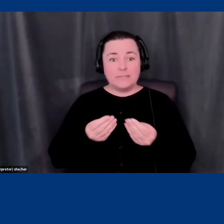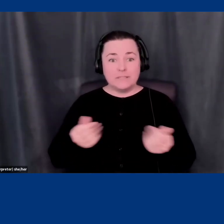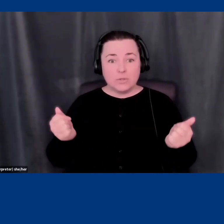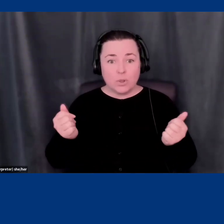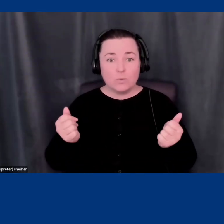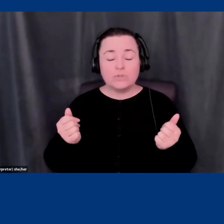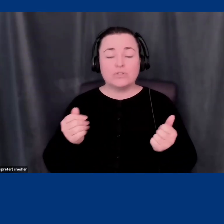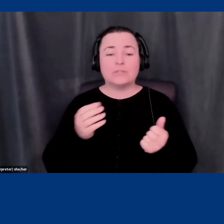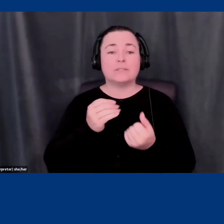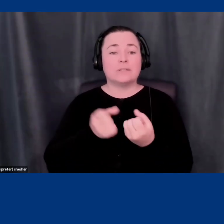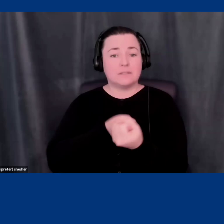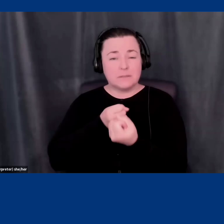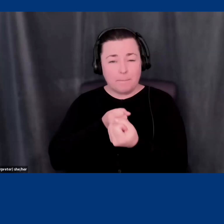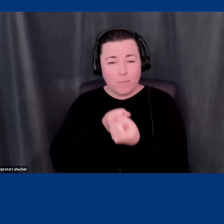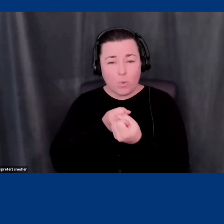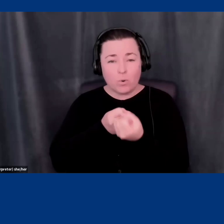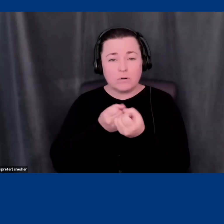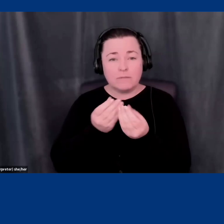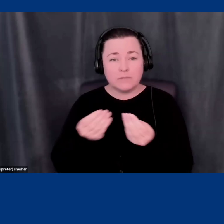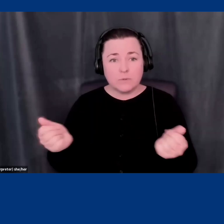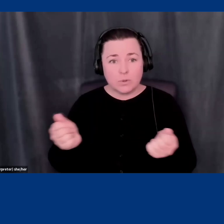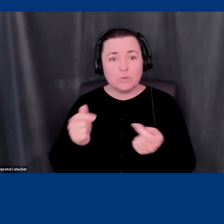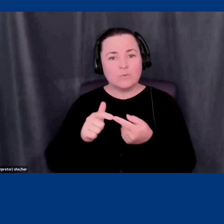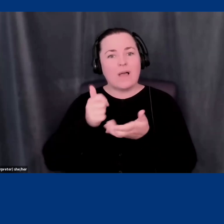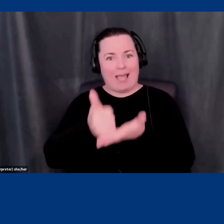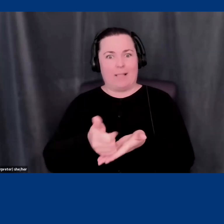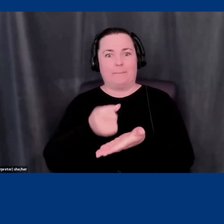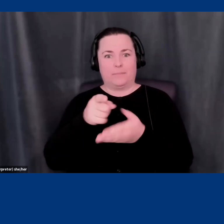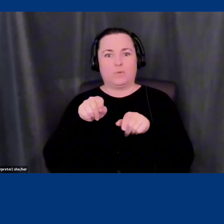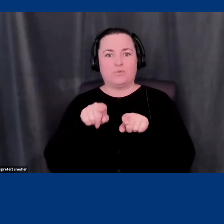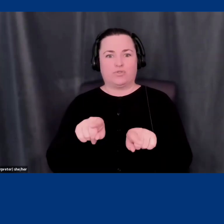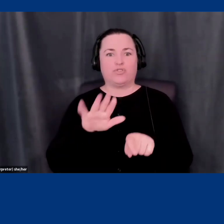solutions that helped you during your labor and delivery.